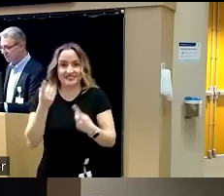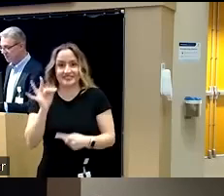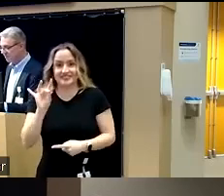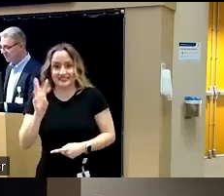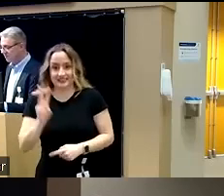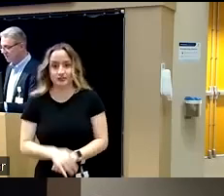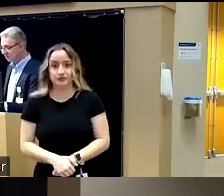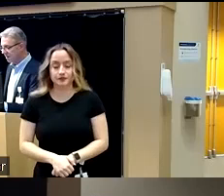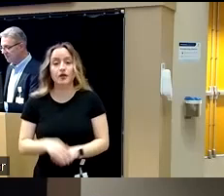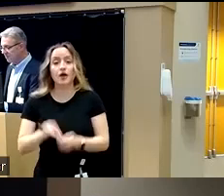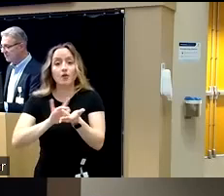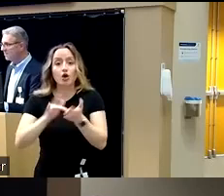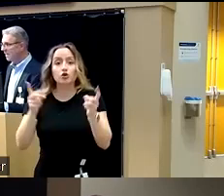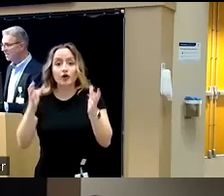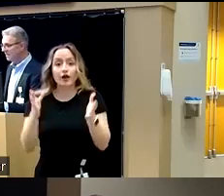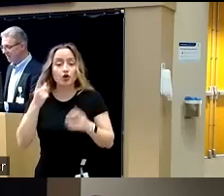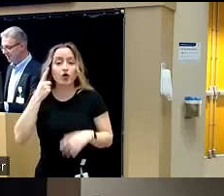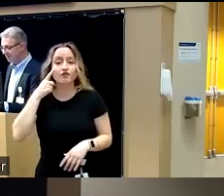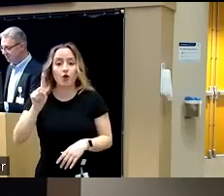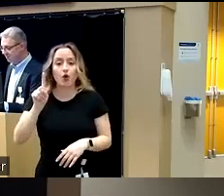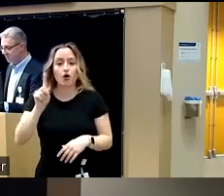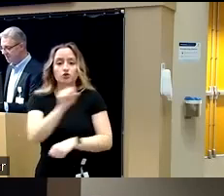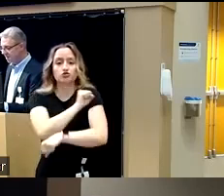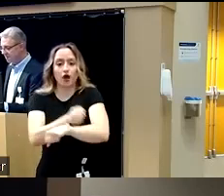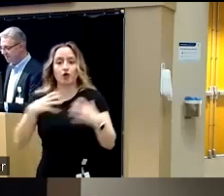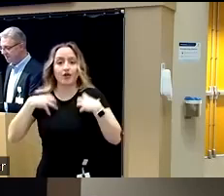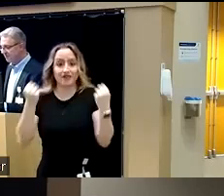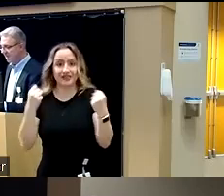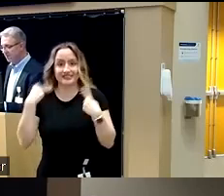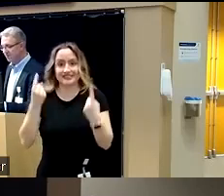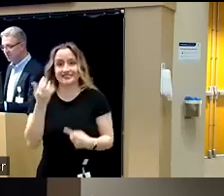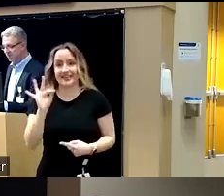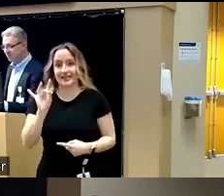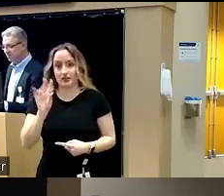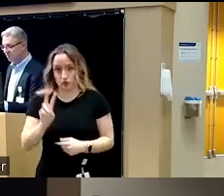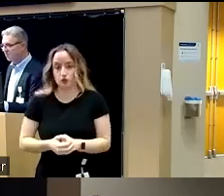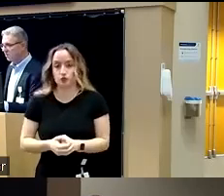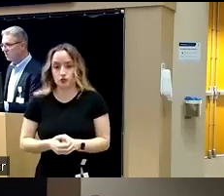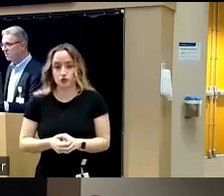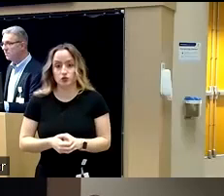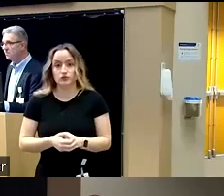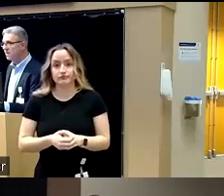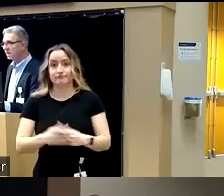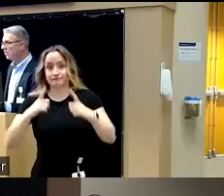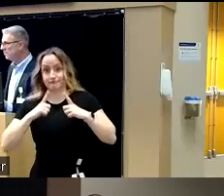was medical director of strong recovery since 1992 retiring from that position in 2022 and